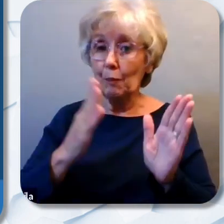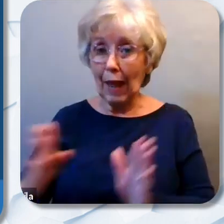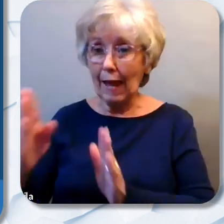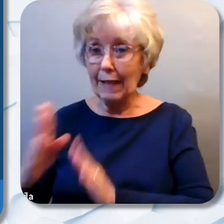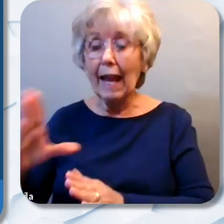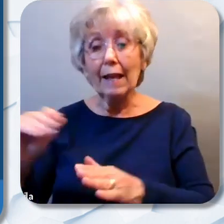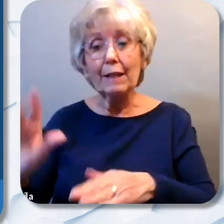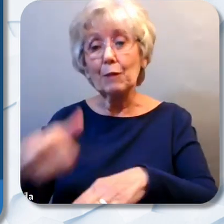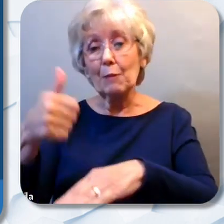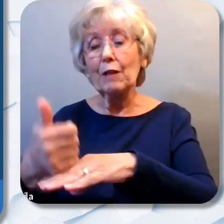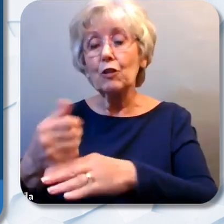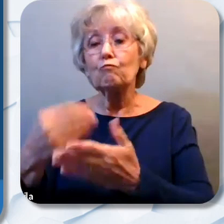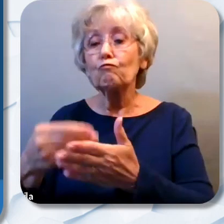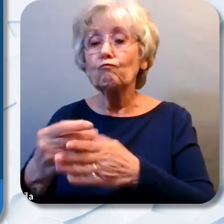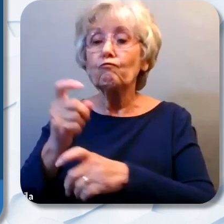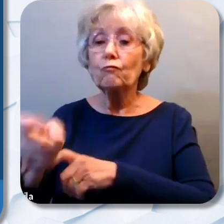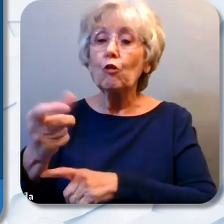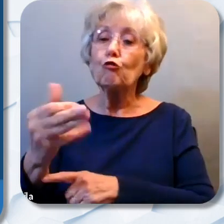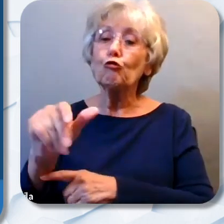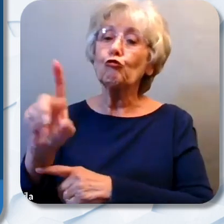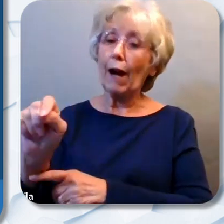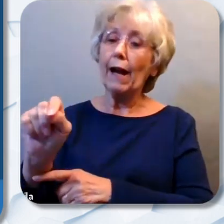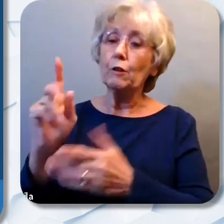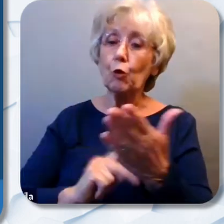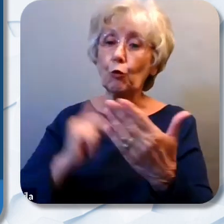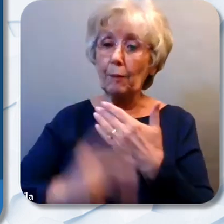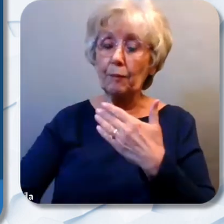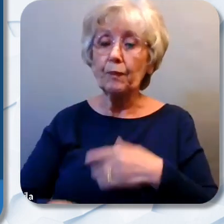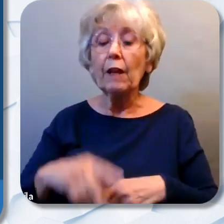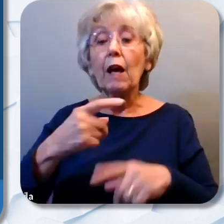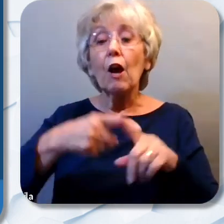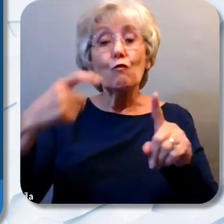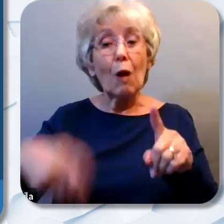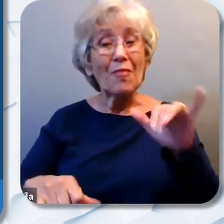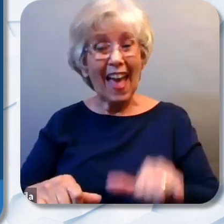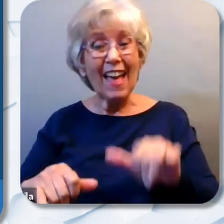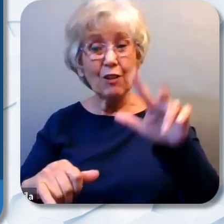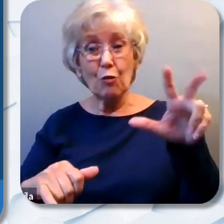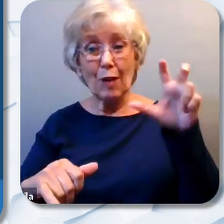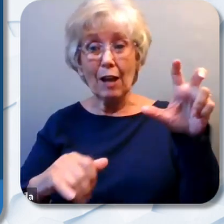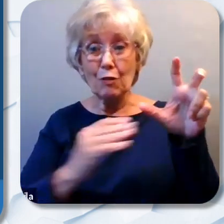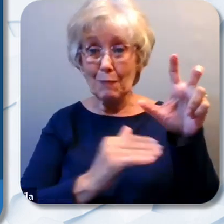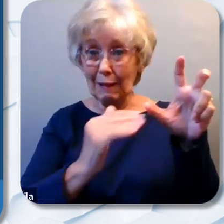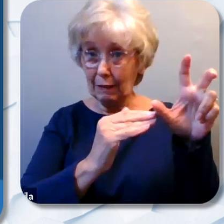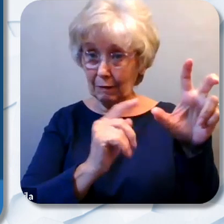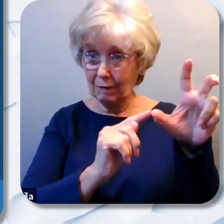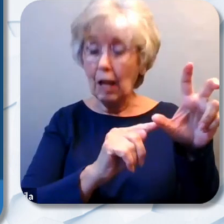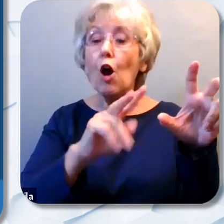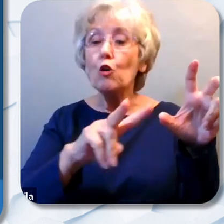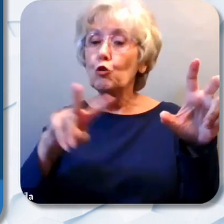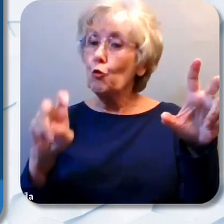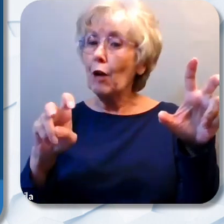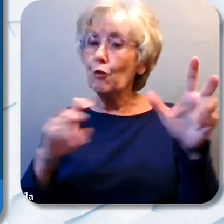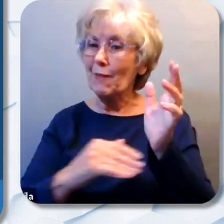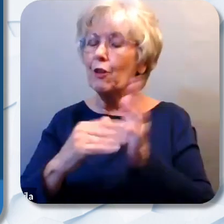implementation grant Program. Of the 300,000,200 million will be directly allocated to local